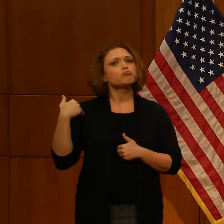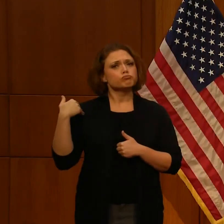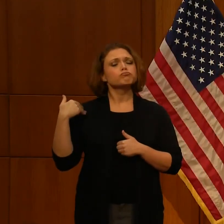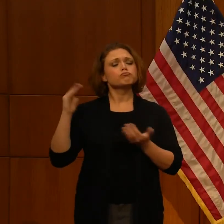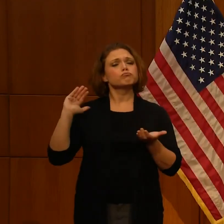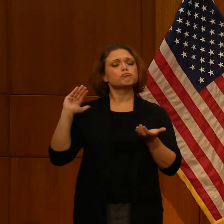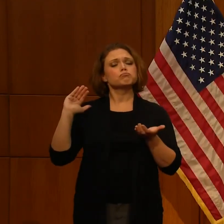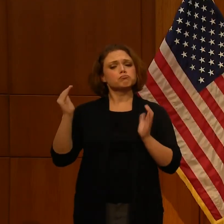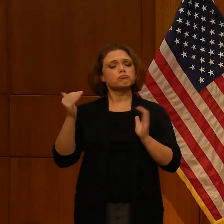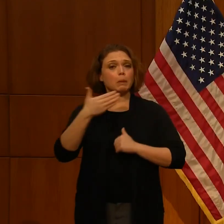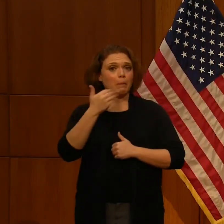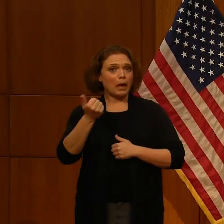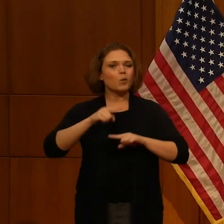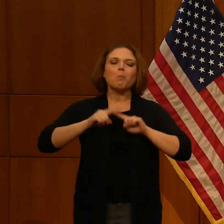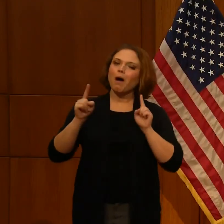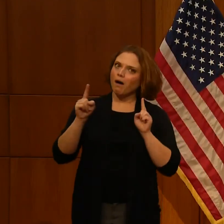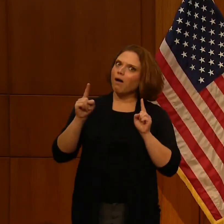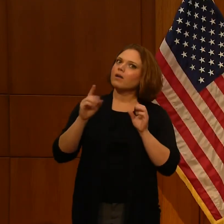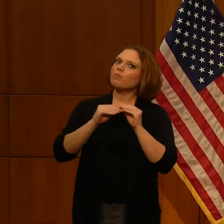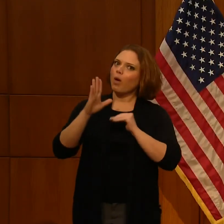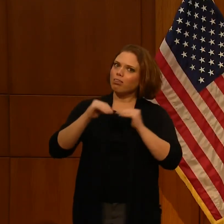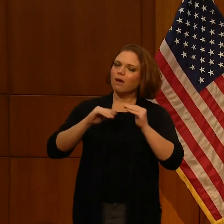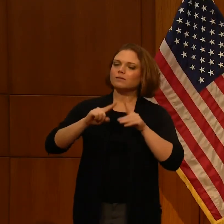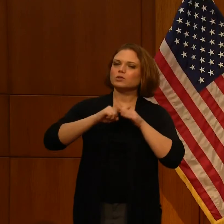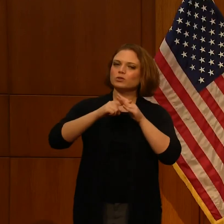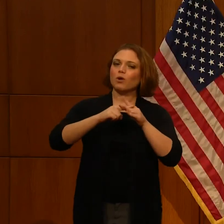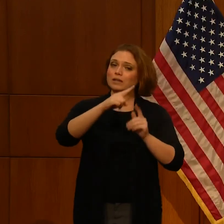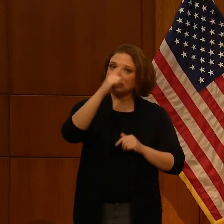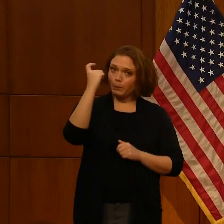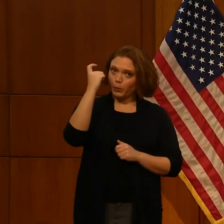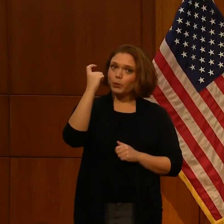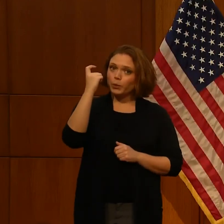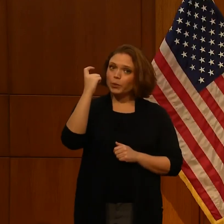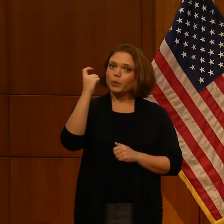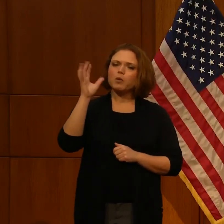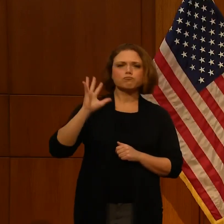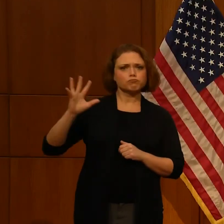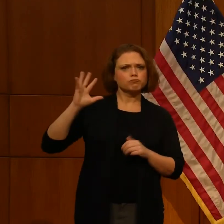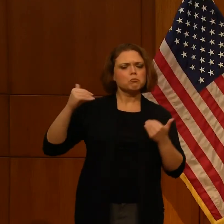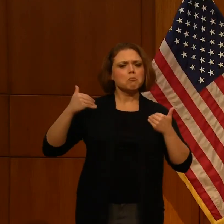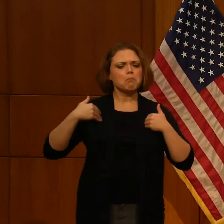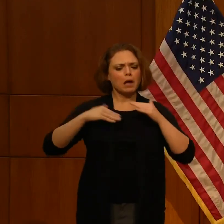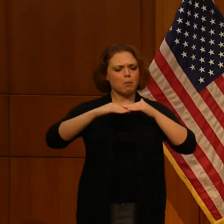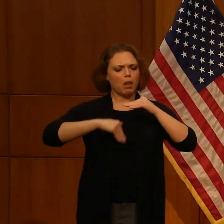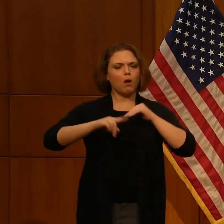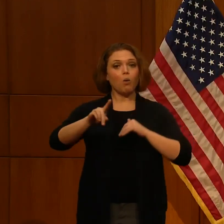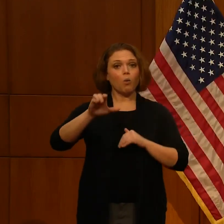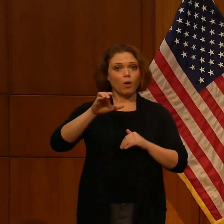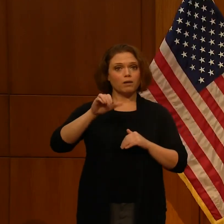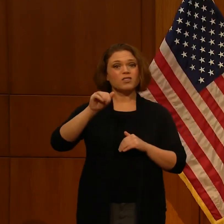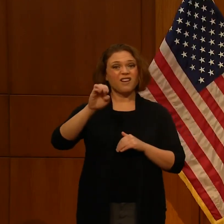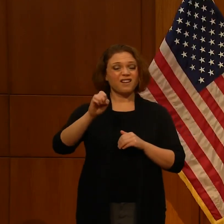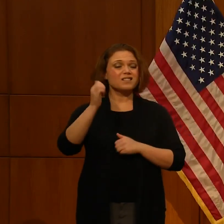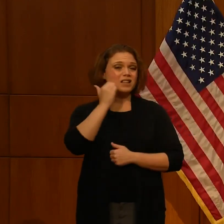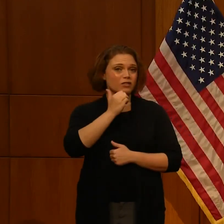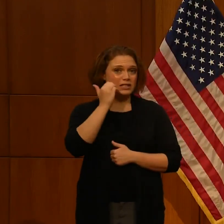THAT'S BETTER THAN A COUPLE OF WEEKS AGO. BUT IT'S A WHOLE LOT MORE THAN THE START OF THE